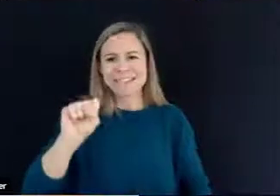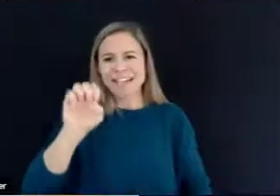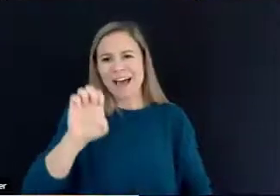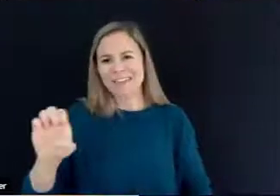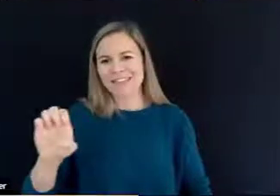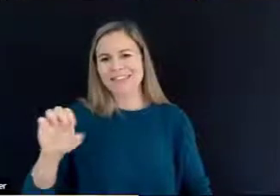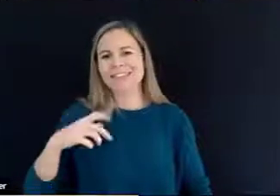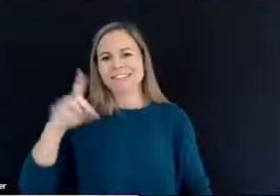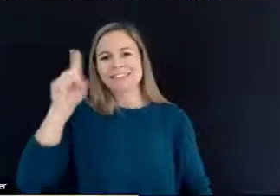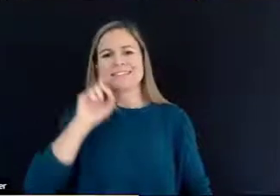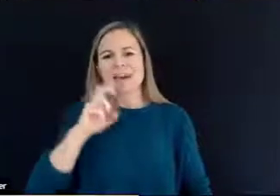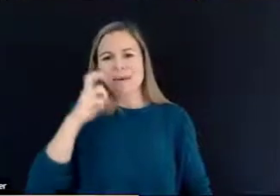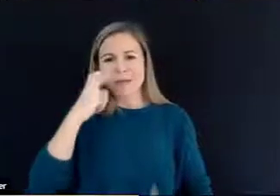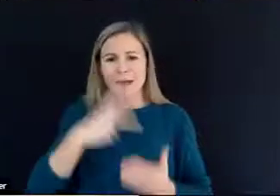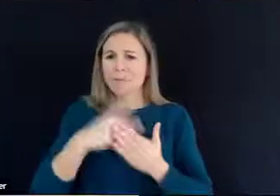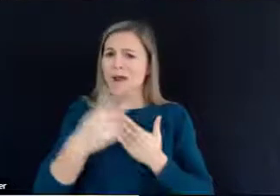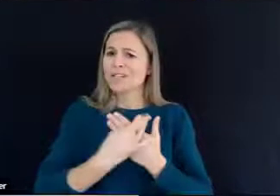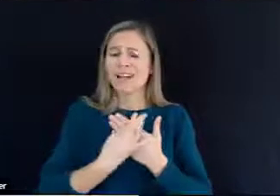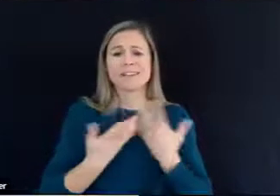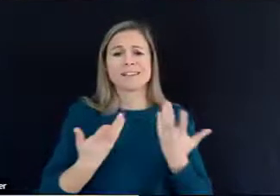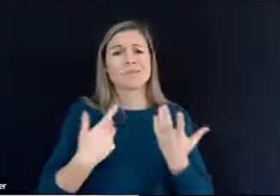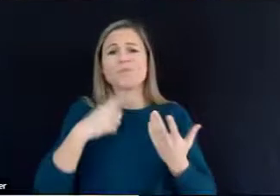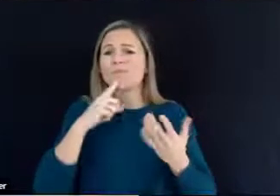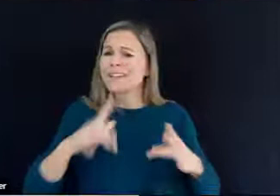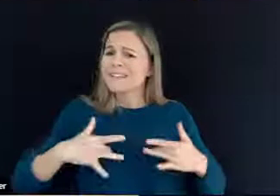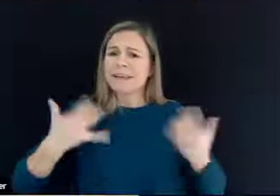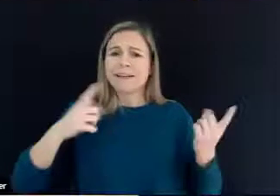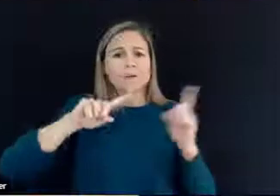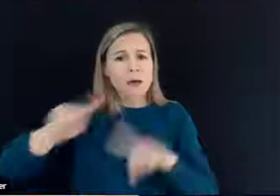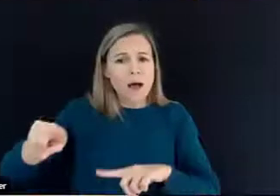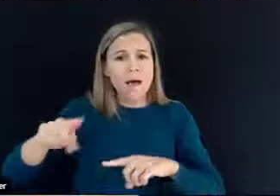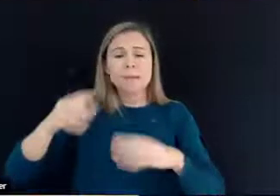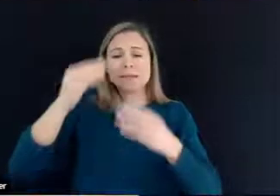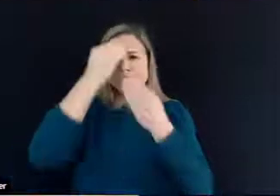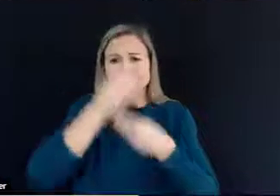we're so excited to share our mission and tell you what we've been doing